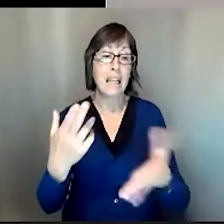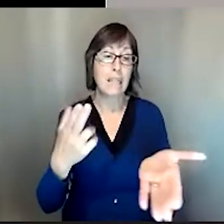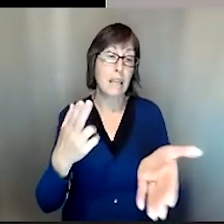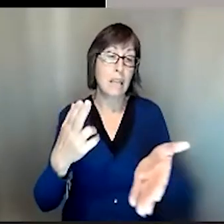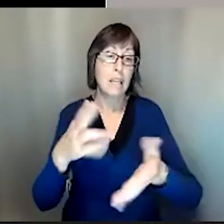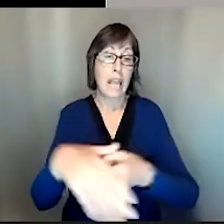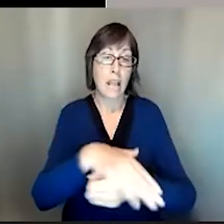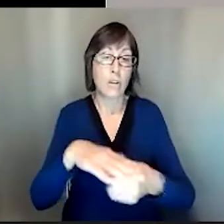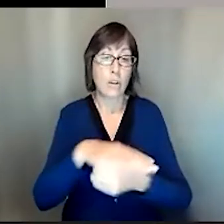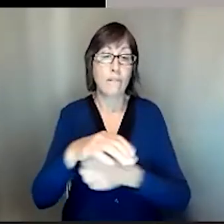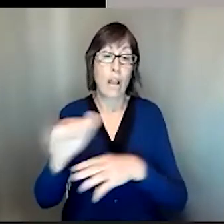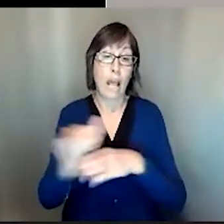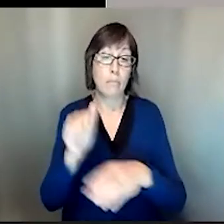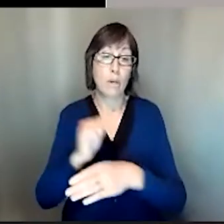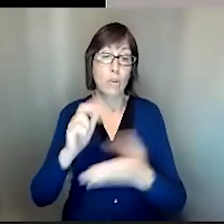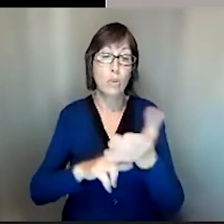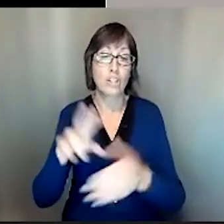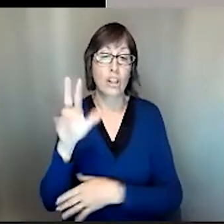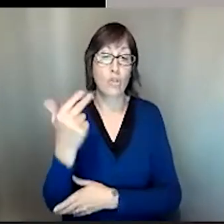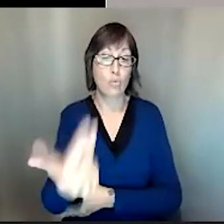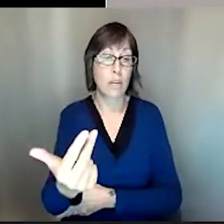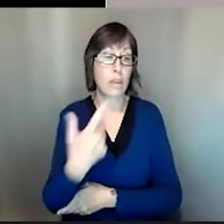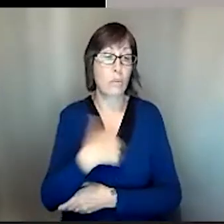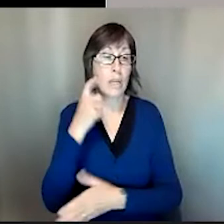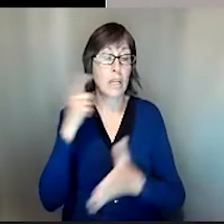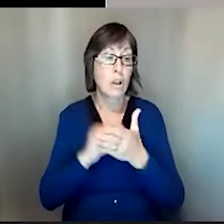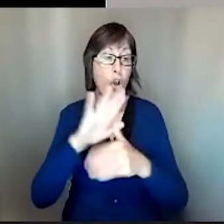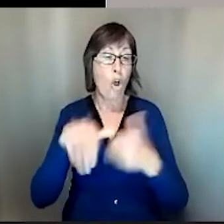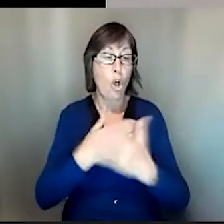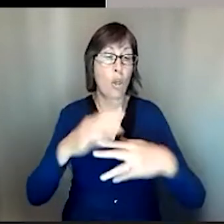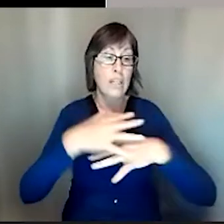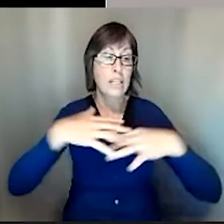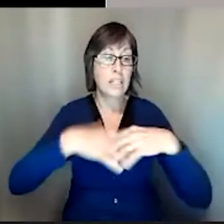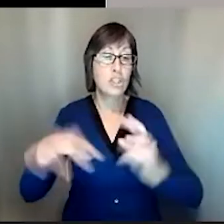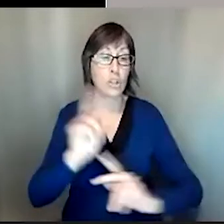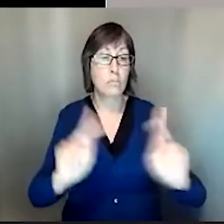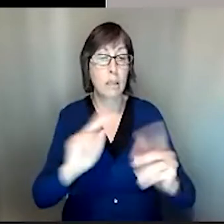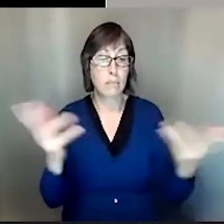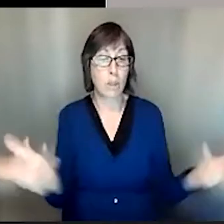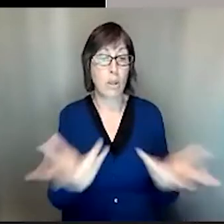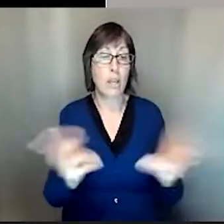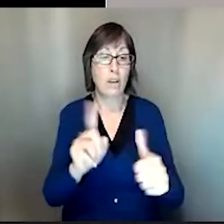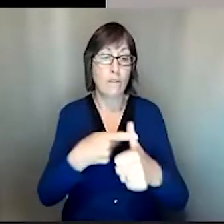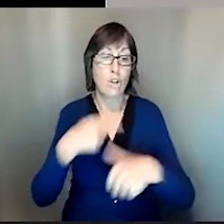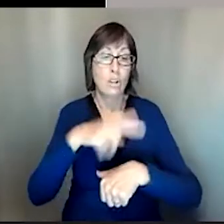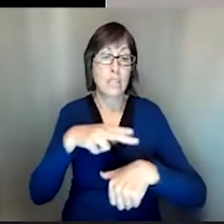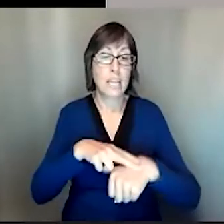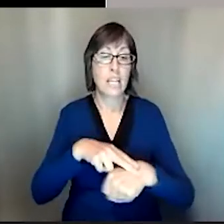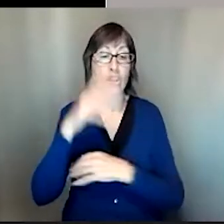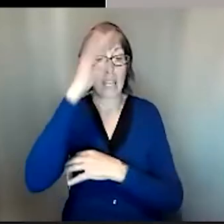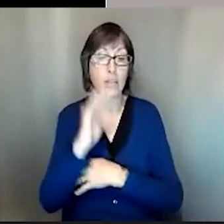My name is Heather Campbell. My pronouns are she/her/hers. I am a Public Art Project Lead